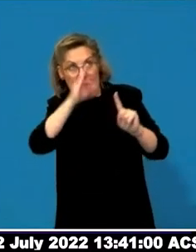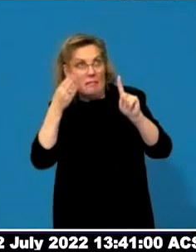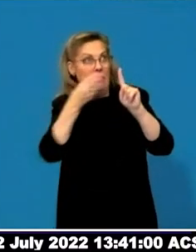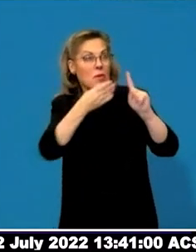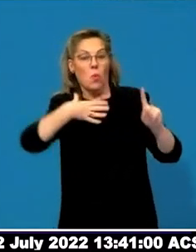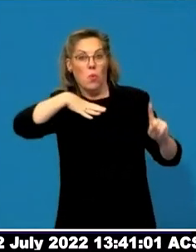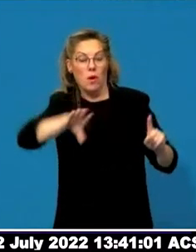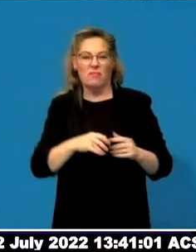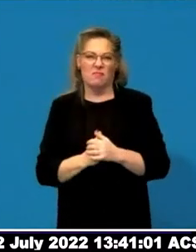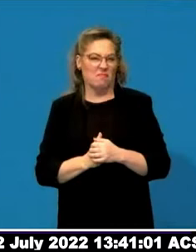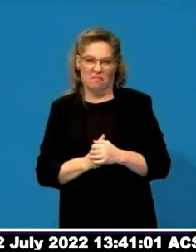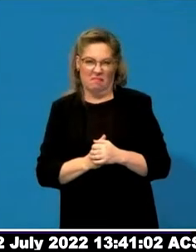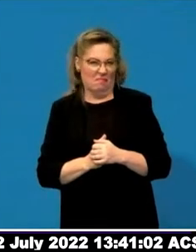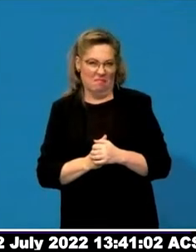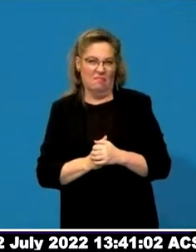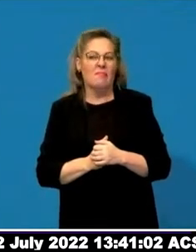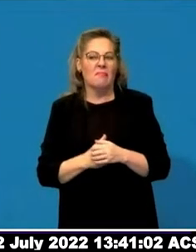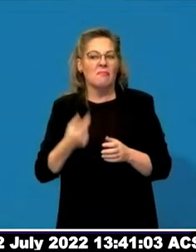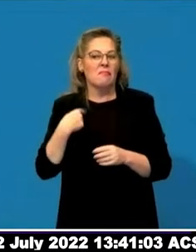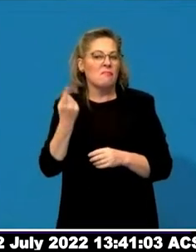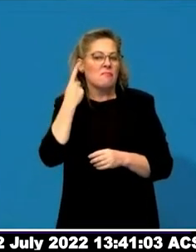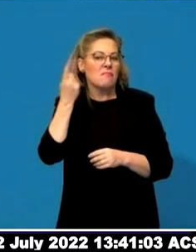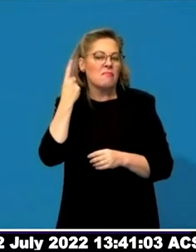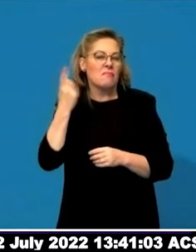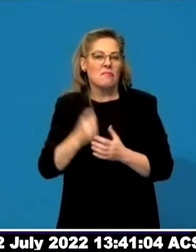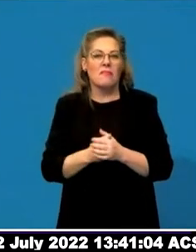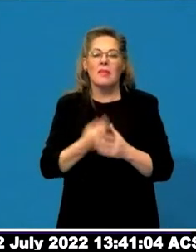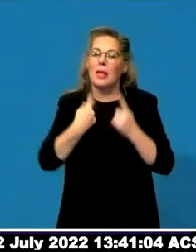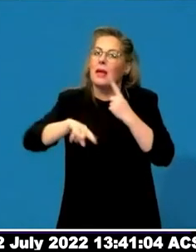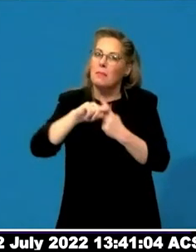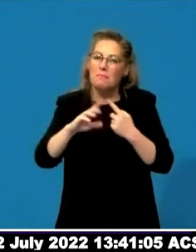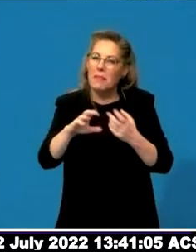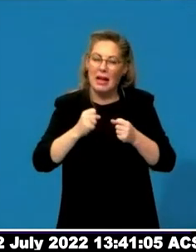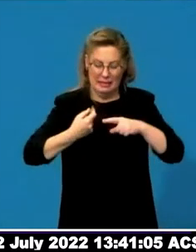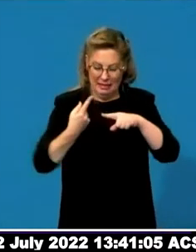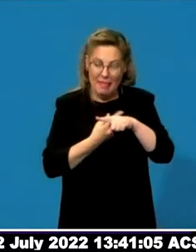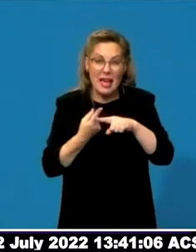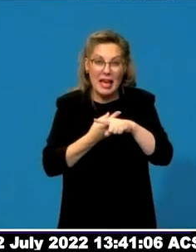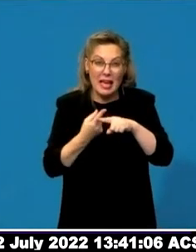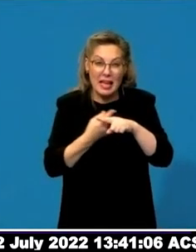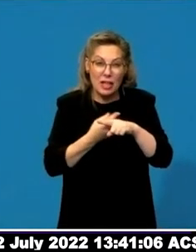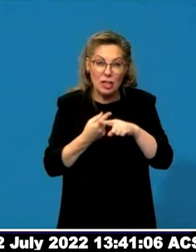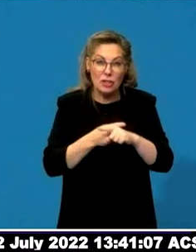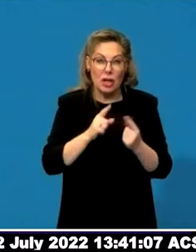MS McMAHON: But you hear that, do you? Yeah. And English is - they are talking in their foreign language,